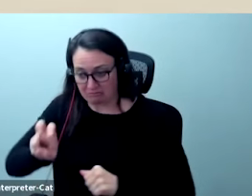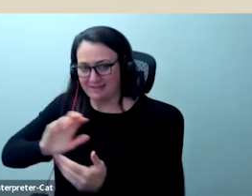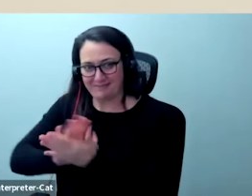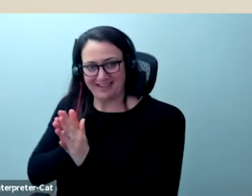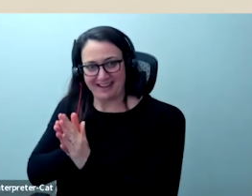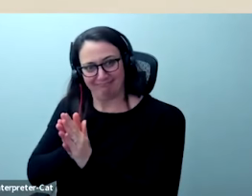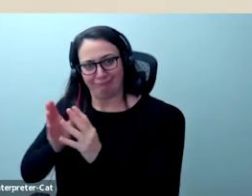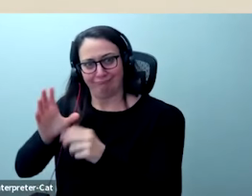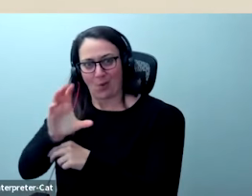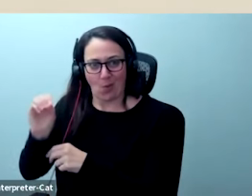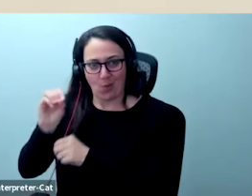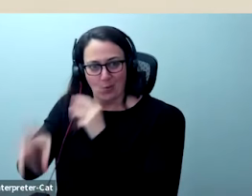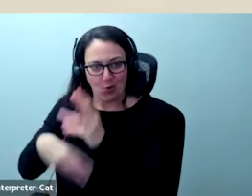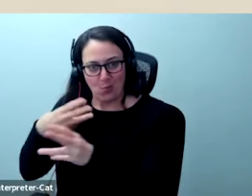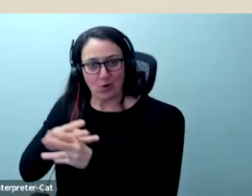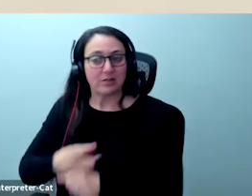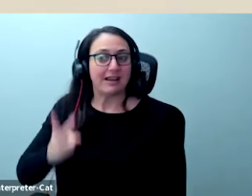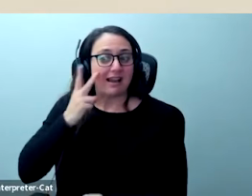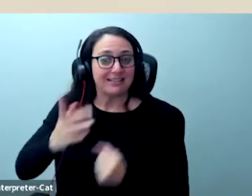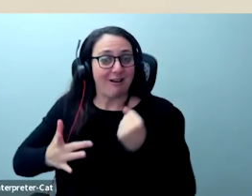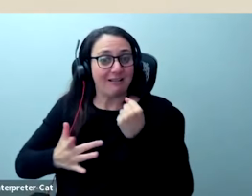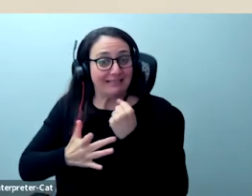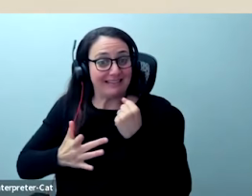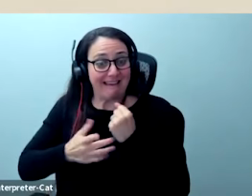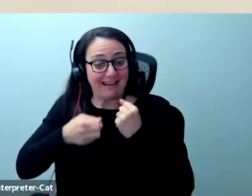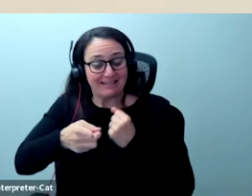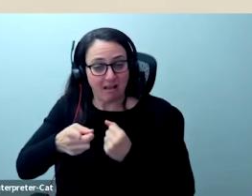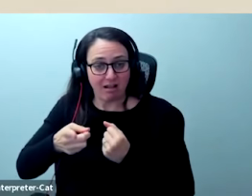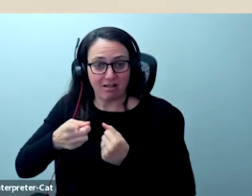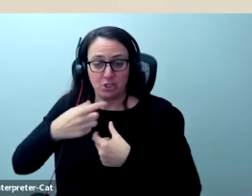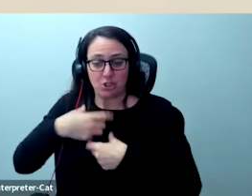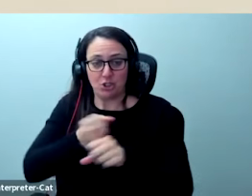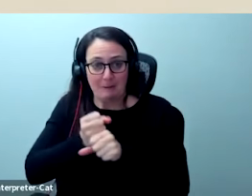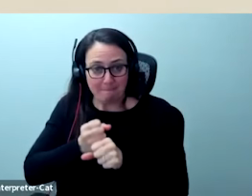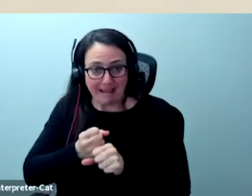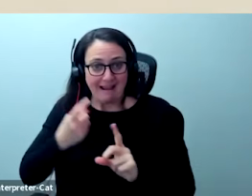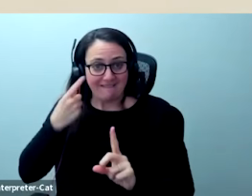is because I saw technology that was created for somebody not by and with them.